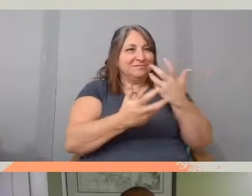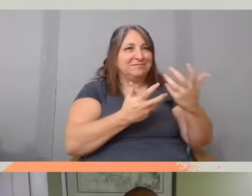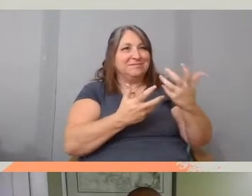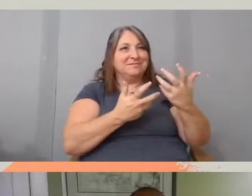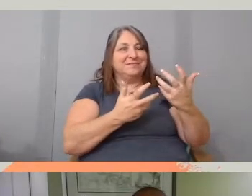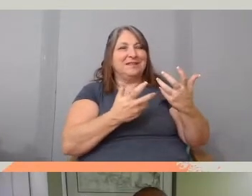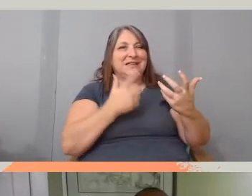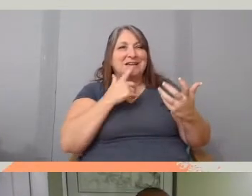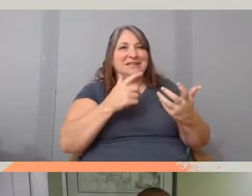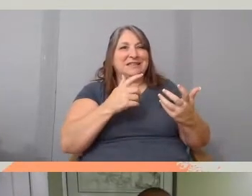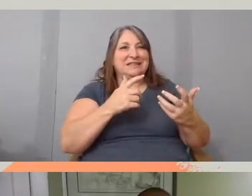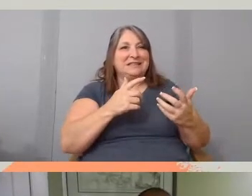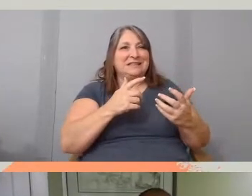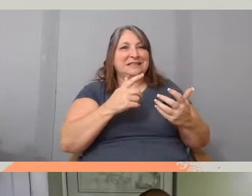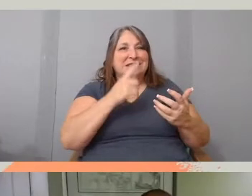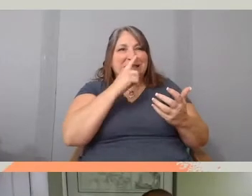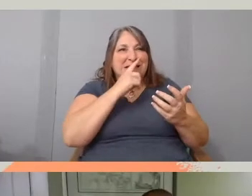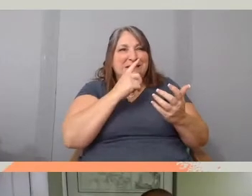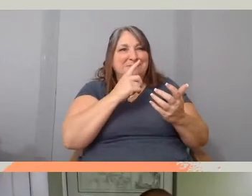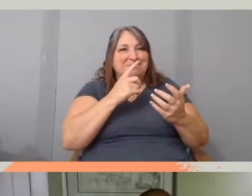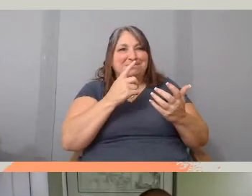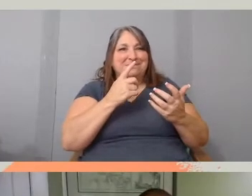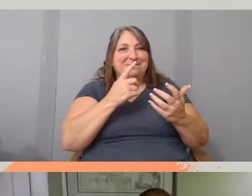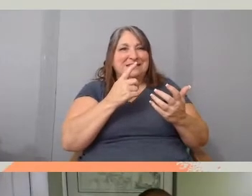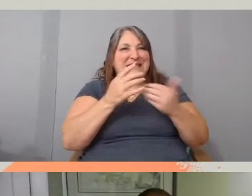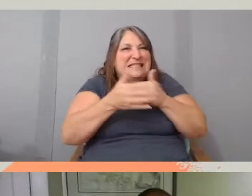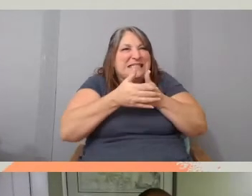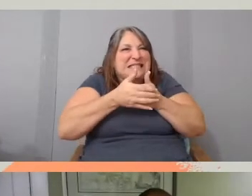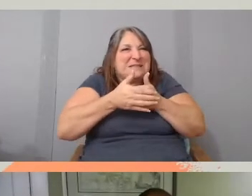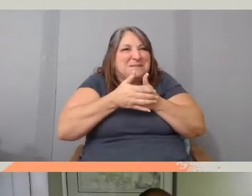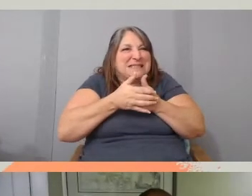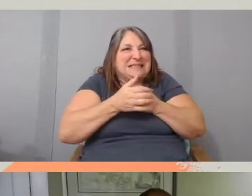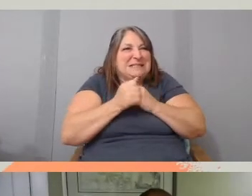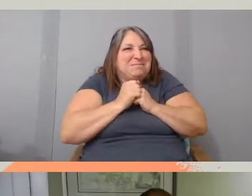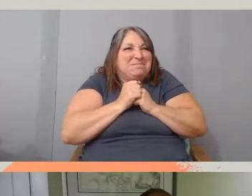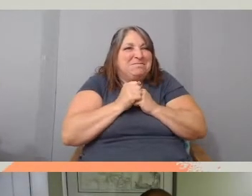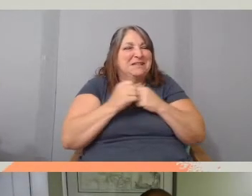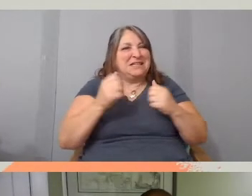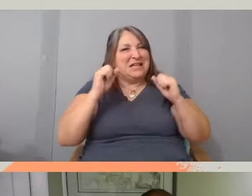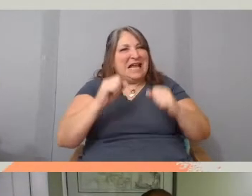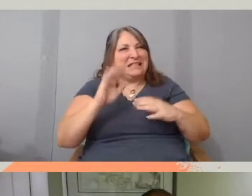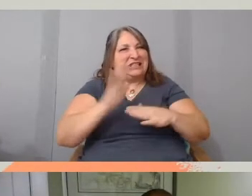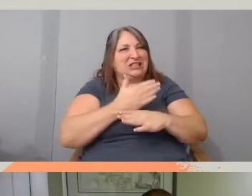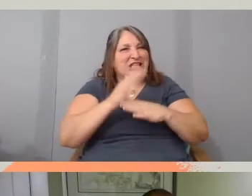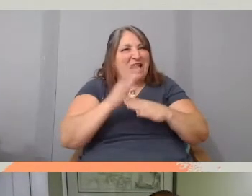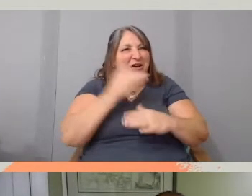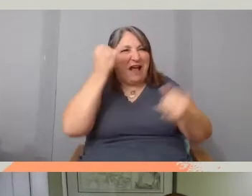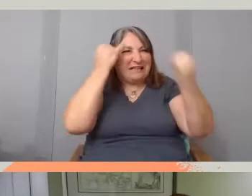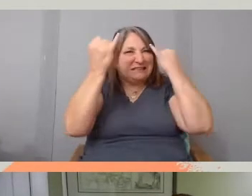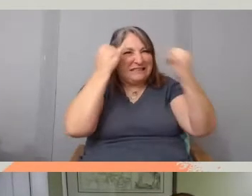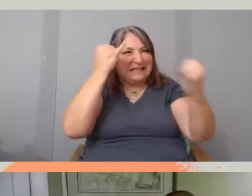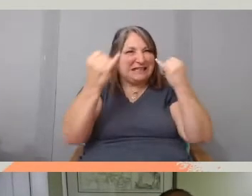there's an intimacy where you can share ideas and things like that. And it seems like often, at least in my experience,